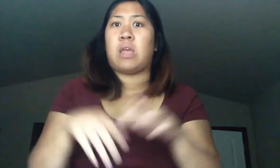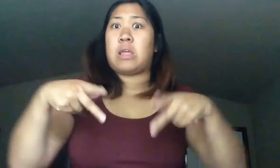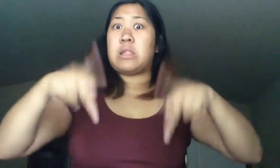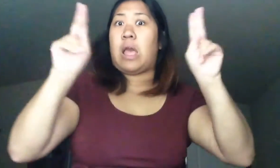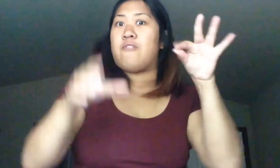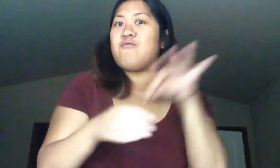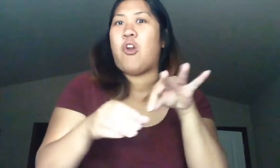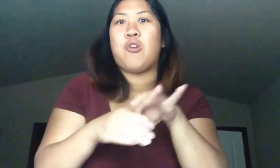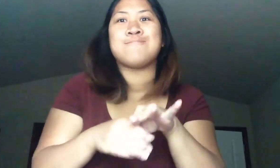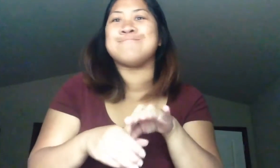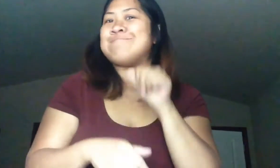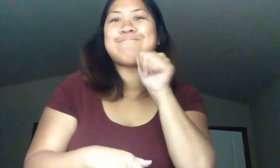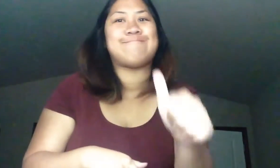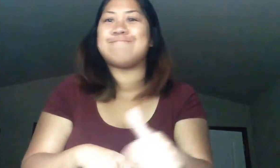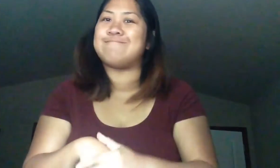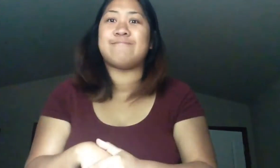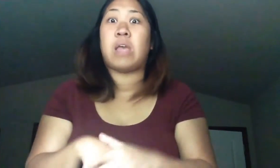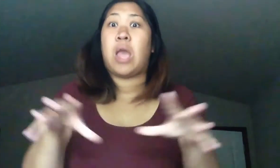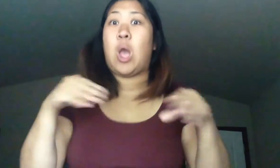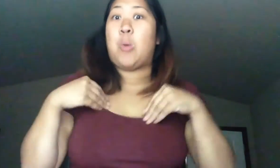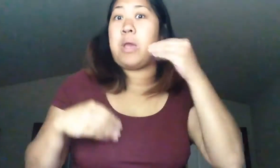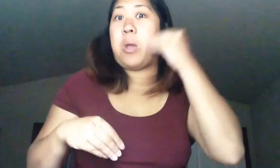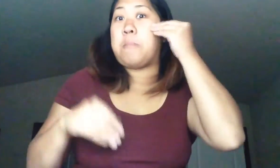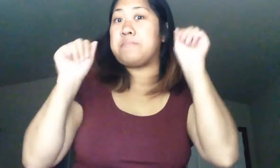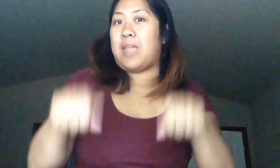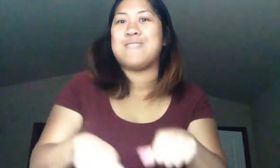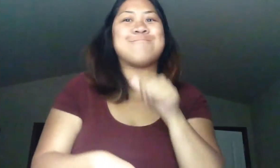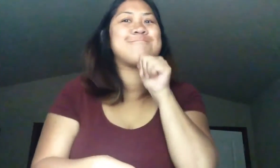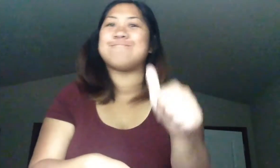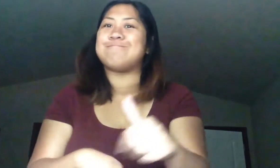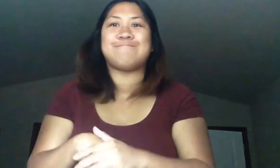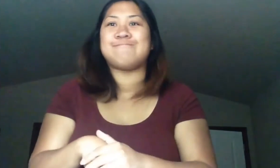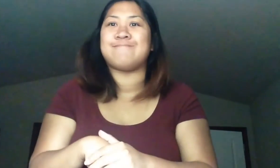not allowed to vote or own homes,